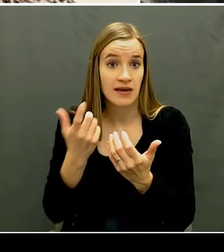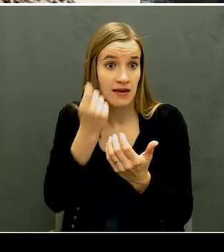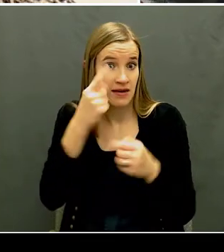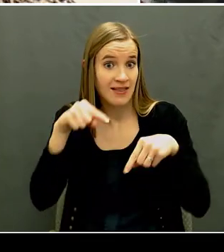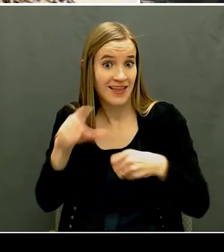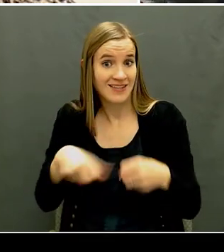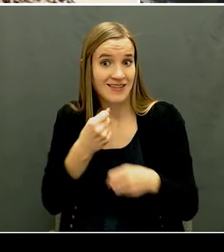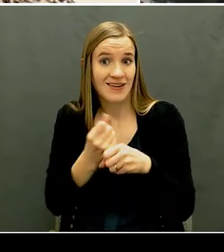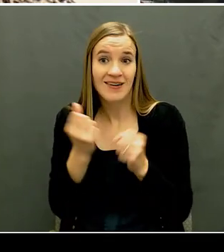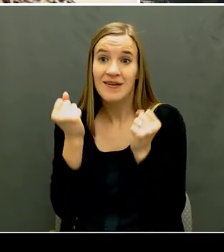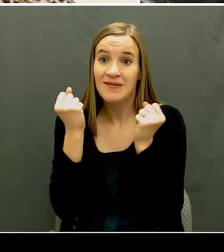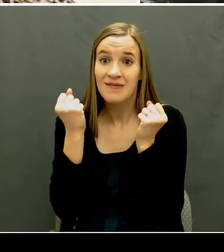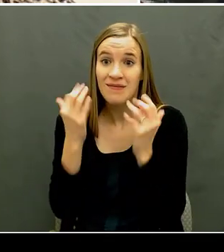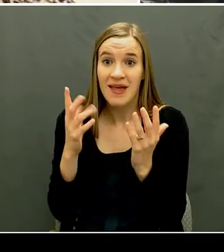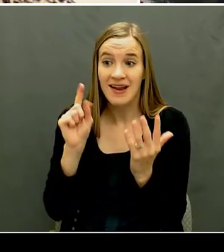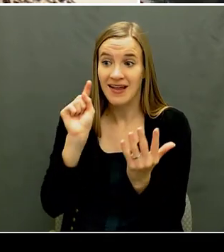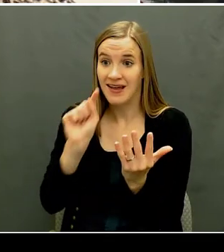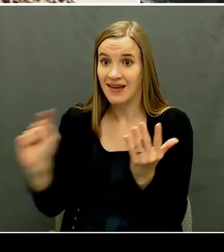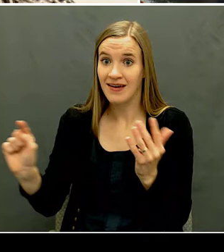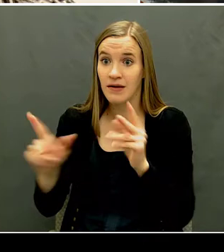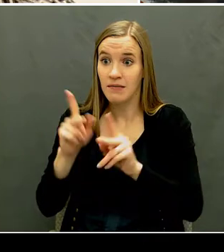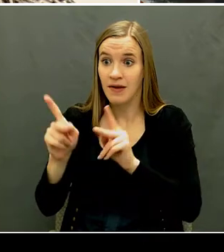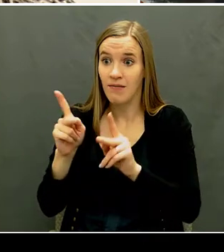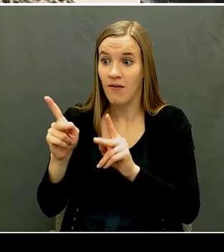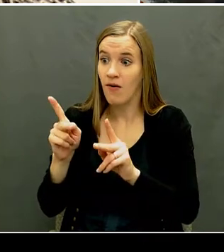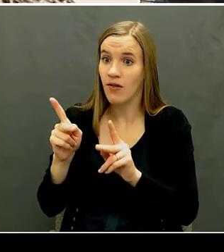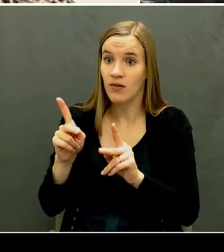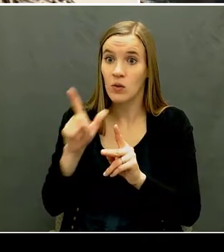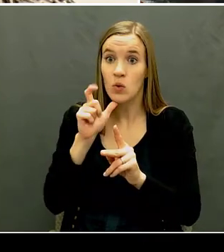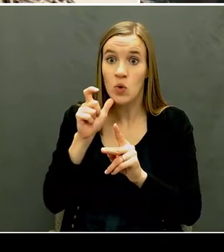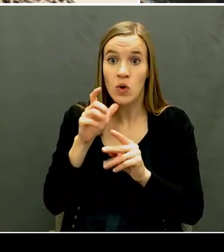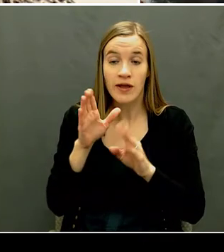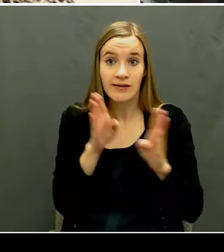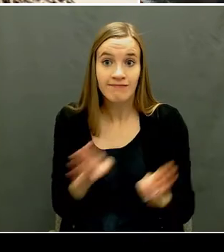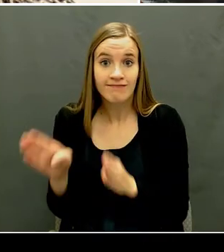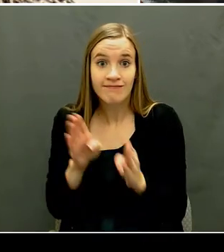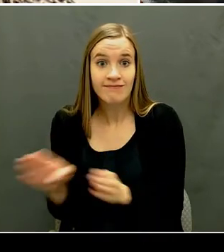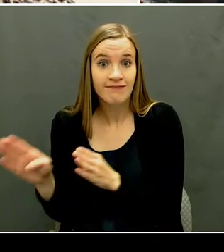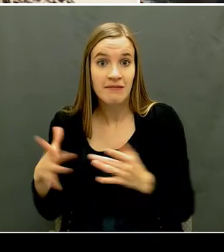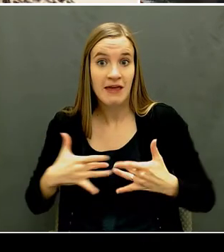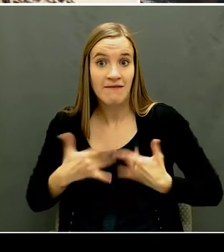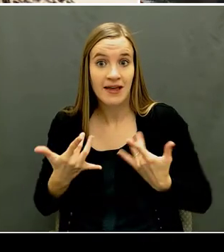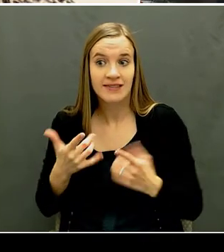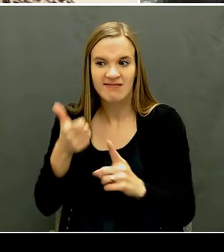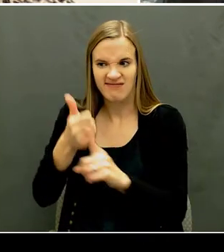black disabled leaders this year. Not that some of them were involved in the past but they were front